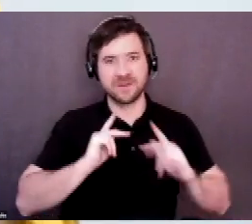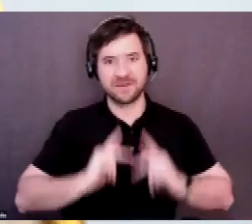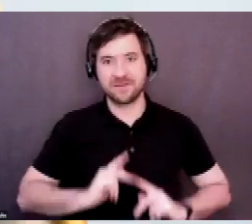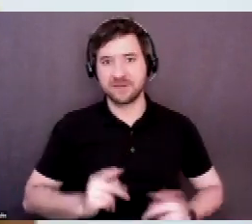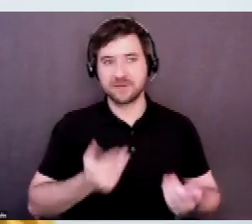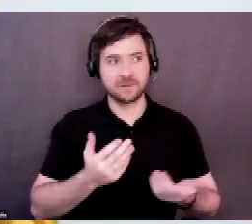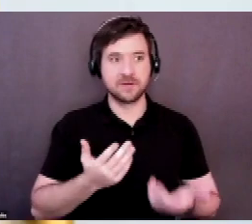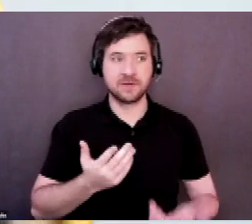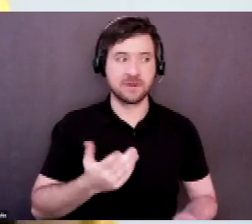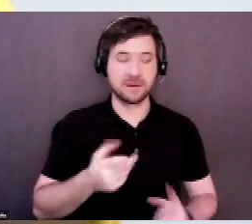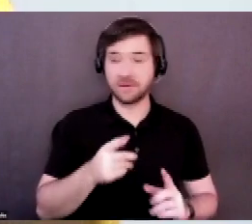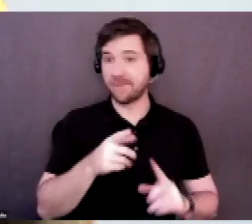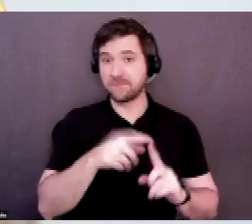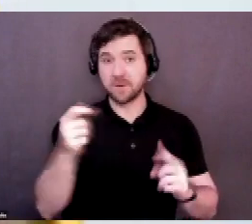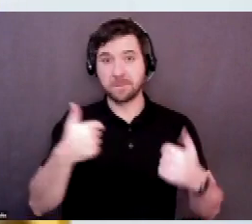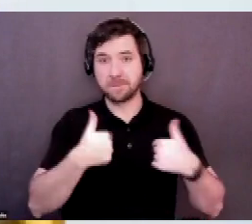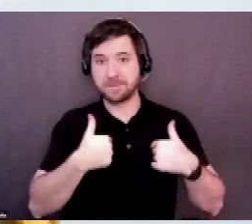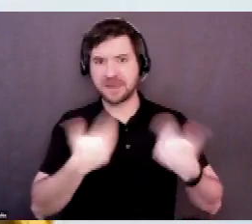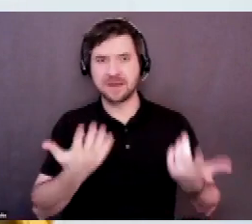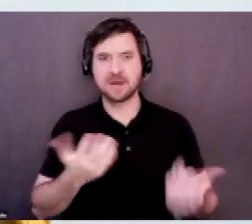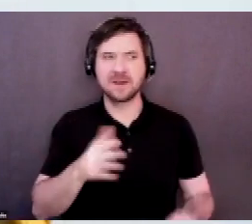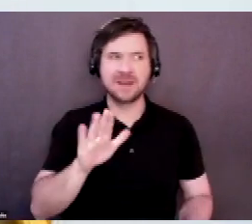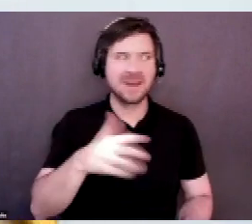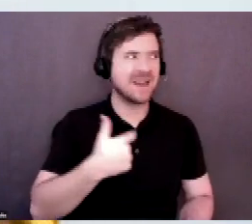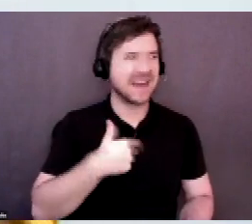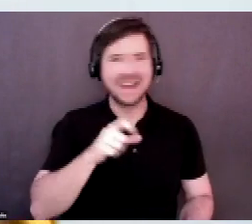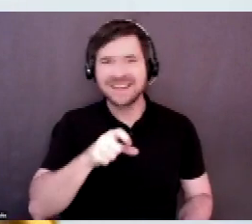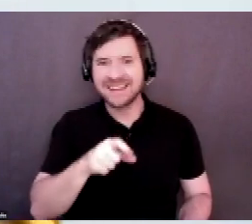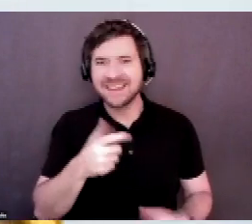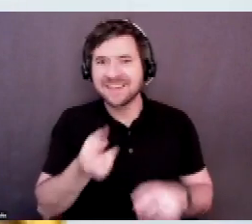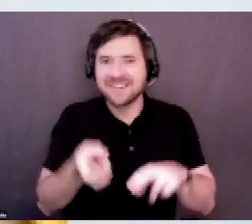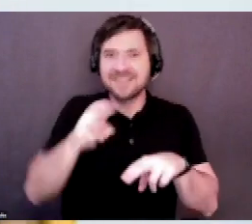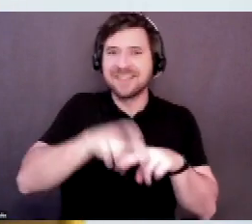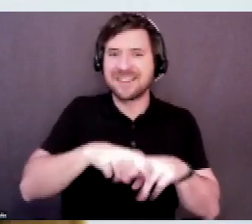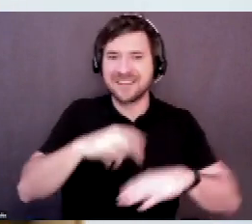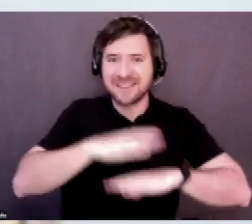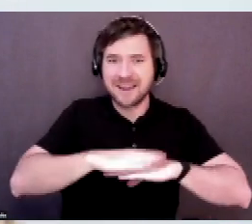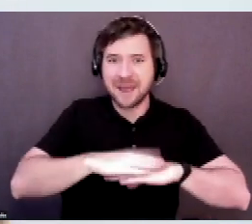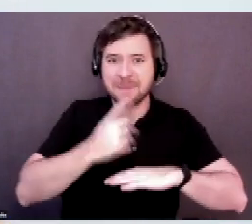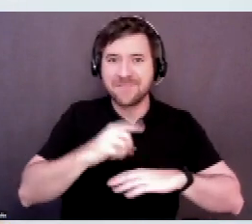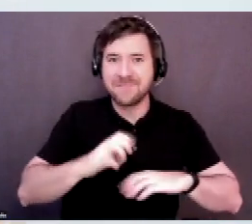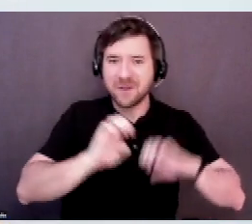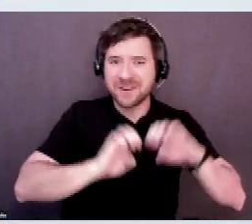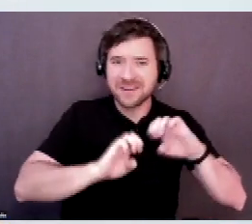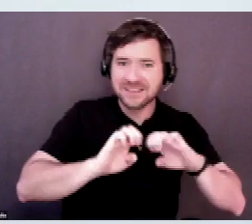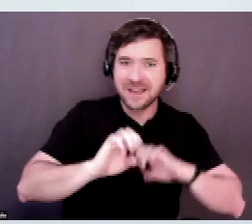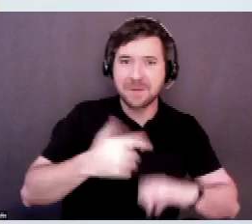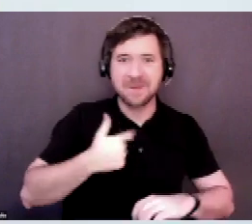I need a shorter gown. I need to be able to get on a table for an exam. I need to be able to ensure that I